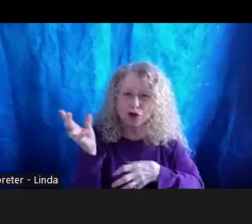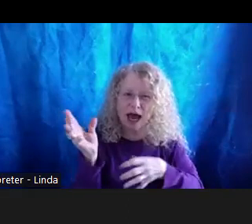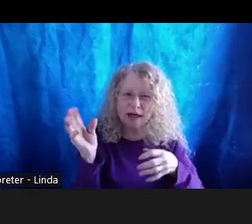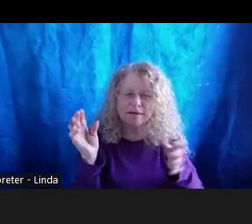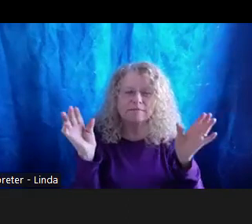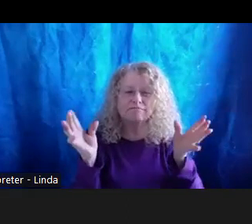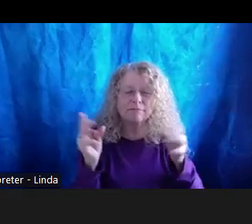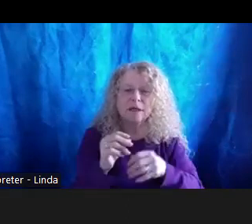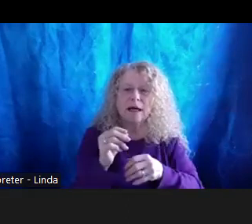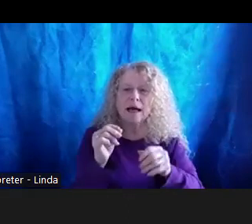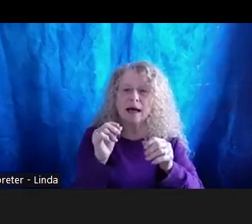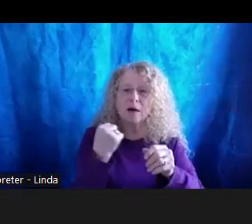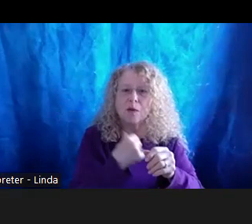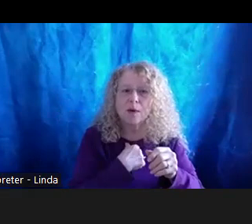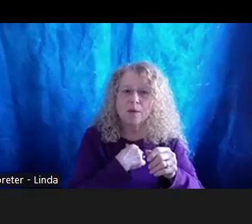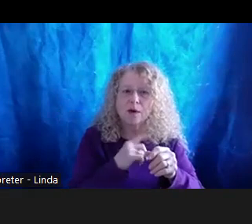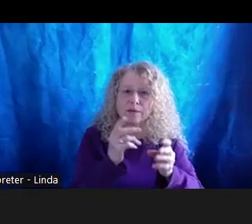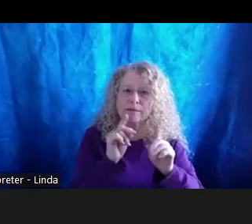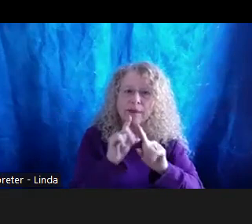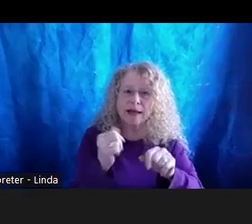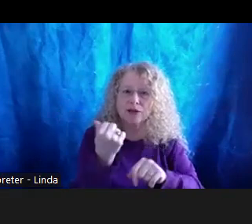QUESTIONS THAT MIGHT COME UP TOO, SO I JUST WANT TO THROW THAT OUT THERE.